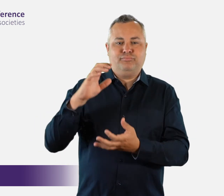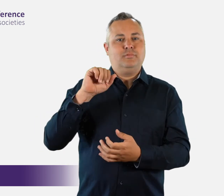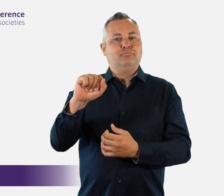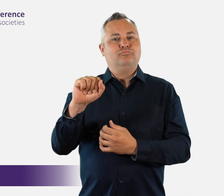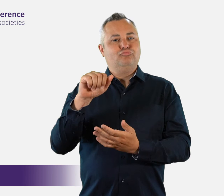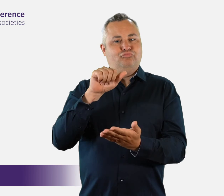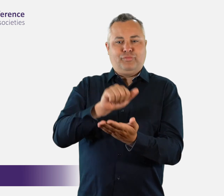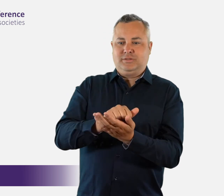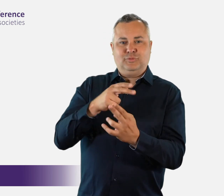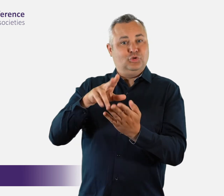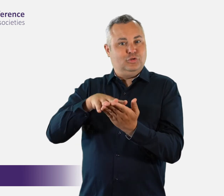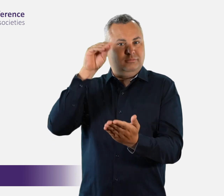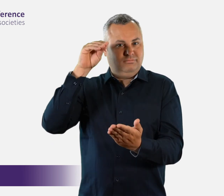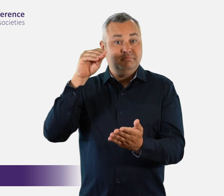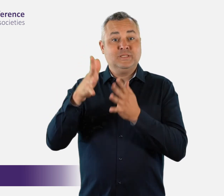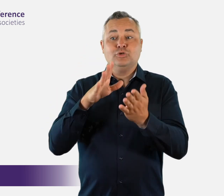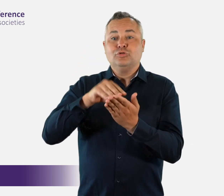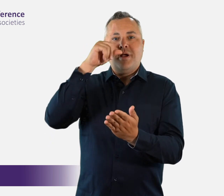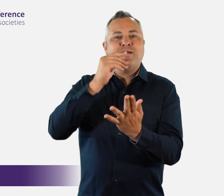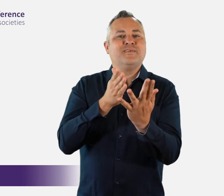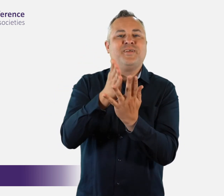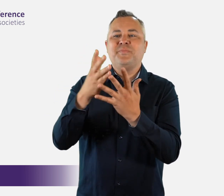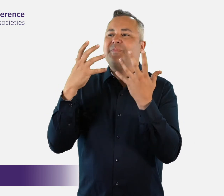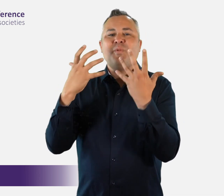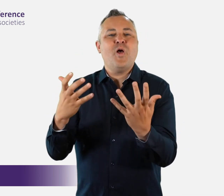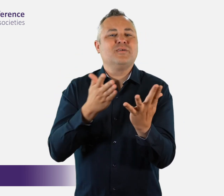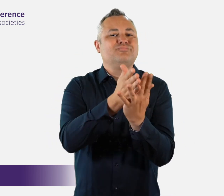enabling individuals to benefit from and claim other rights,